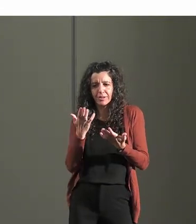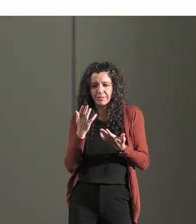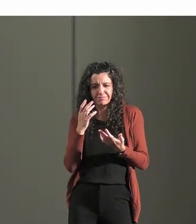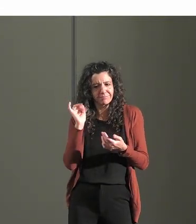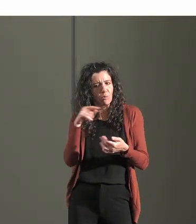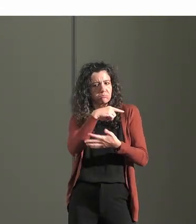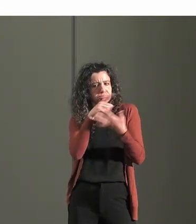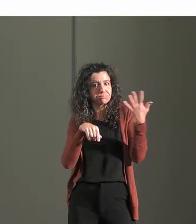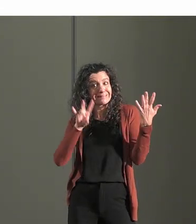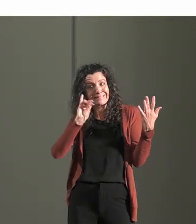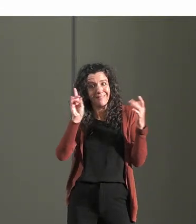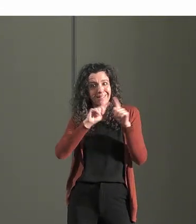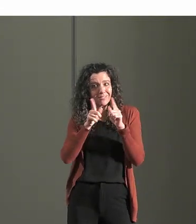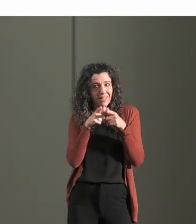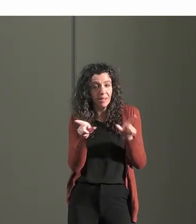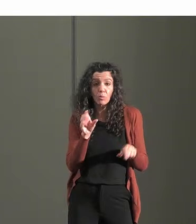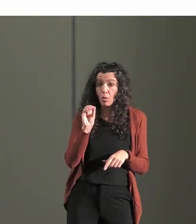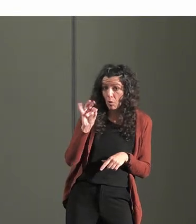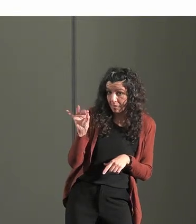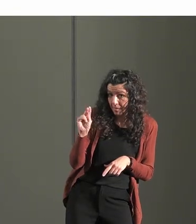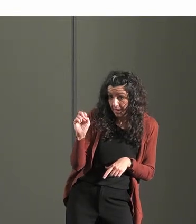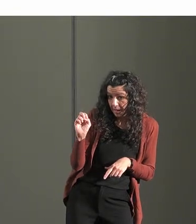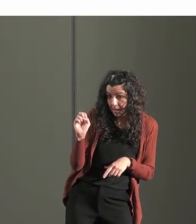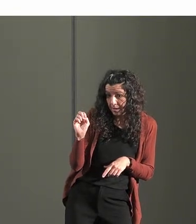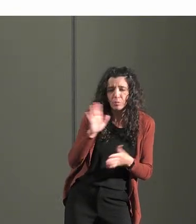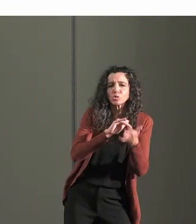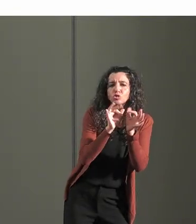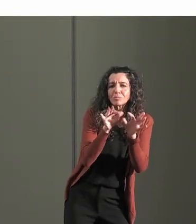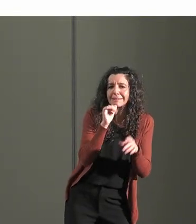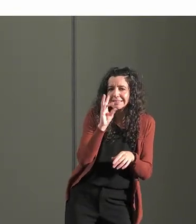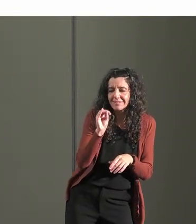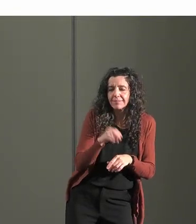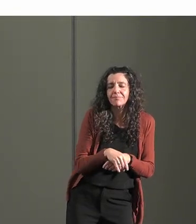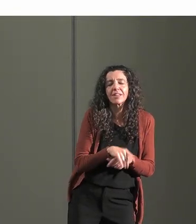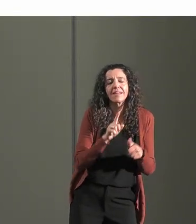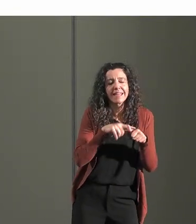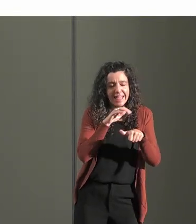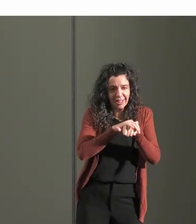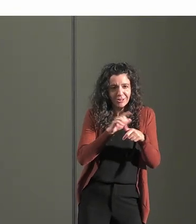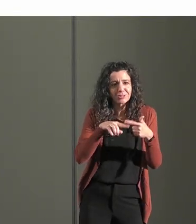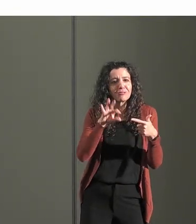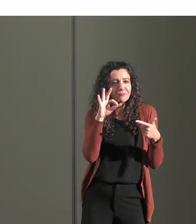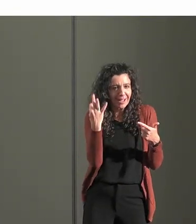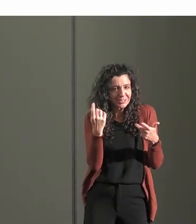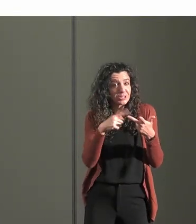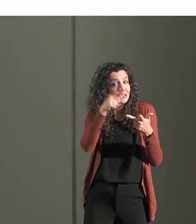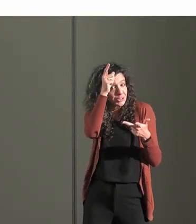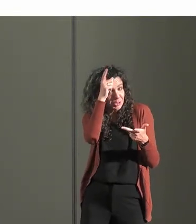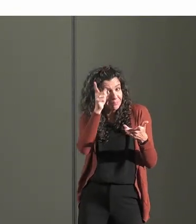We heard in poor areas to pay off-line in English, French,